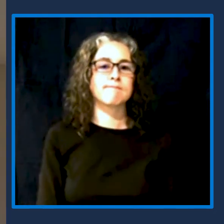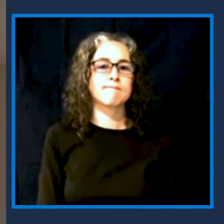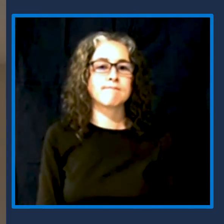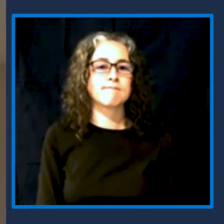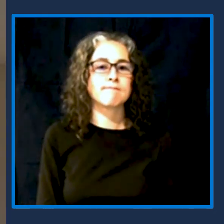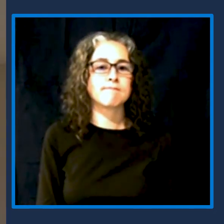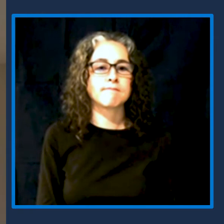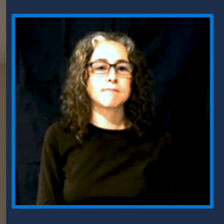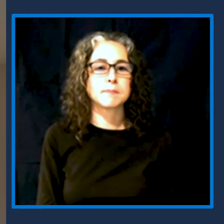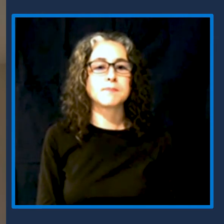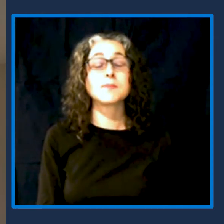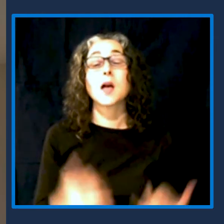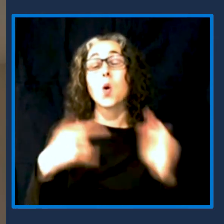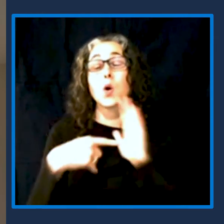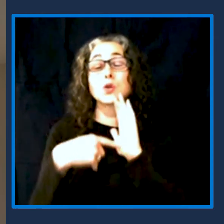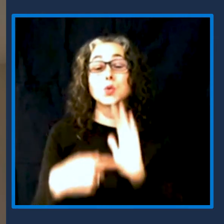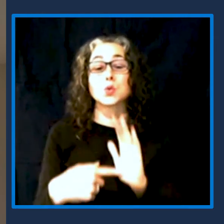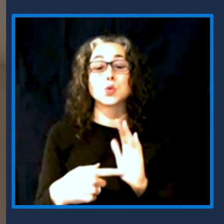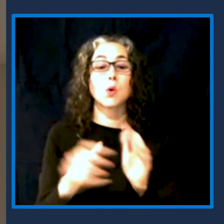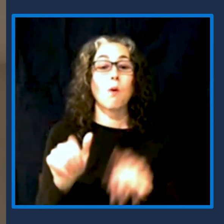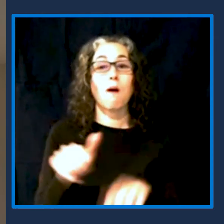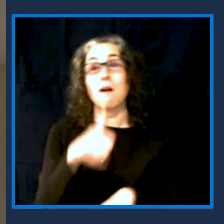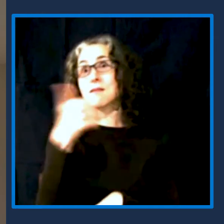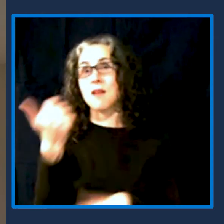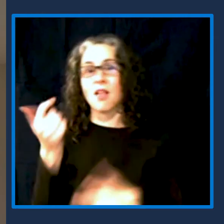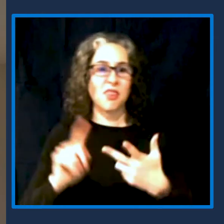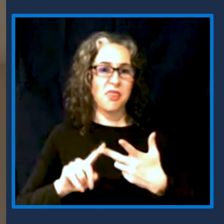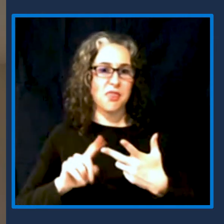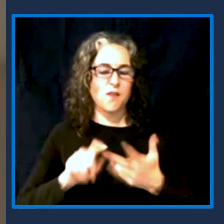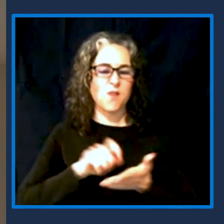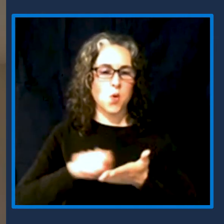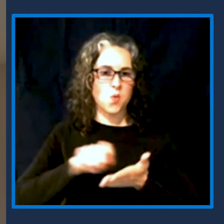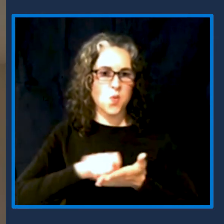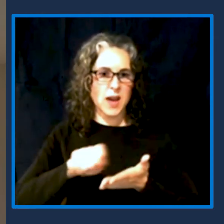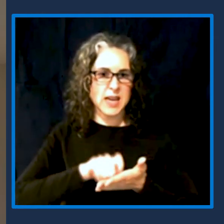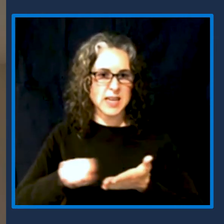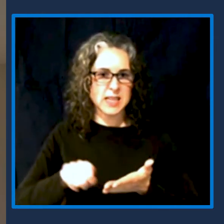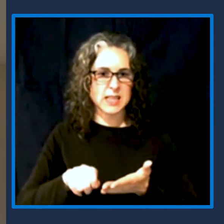and i'd like to show you another workaround for writing when it comes to students who